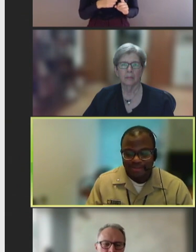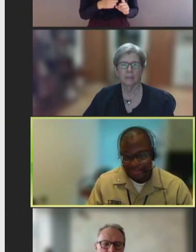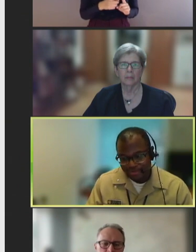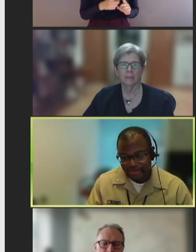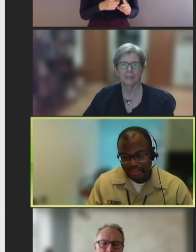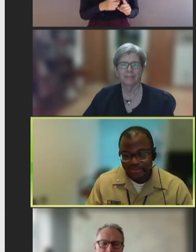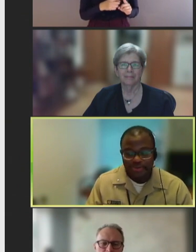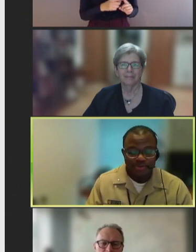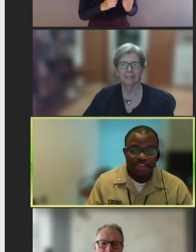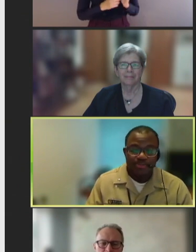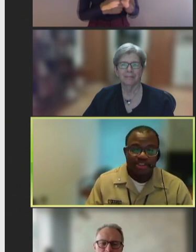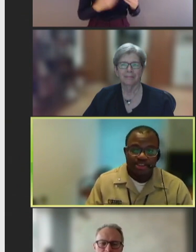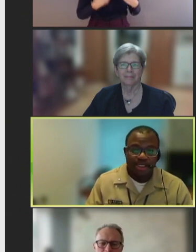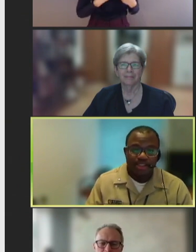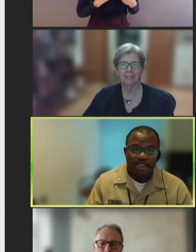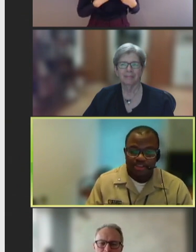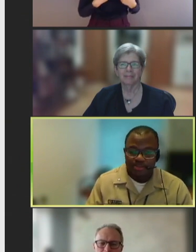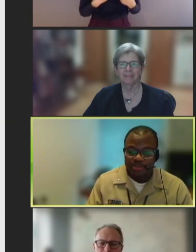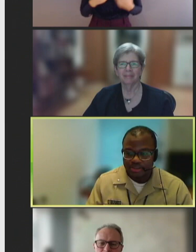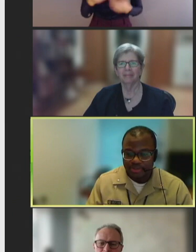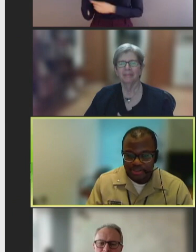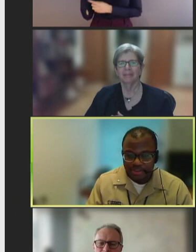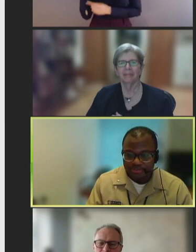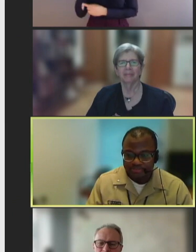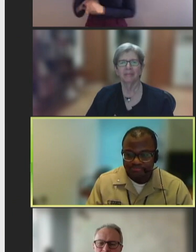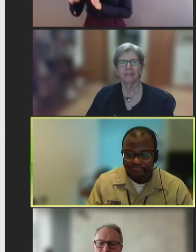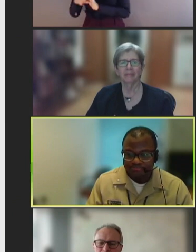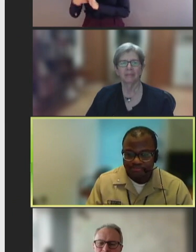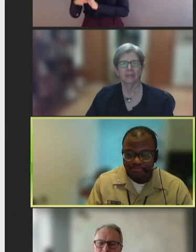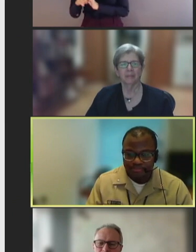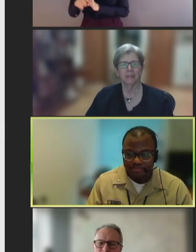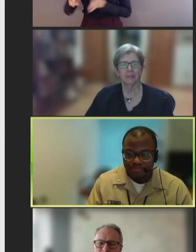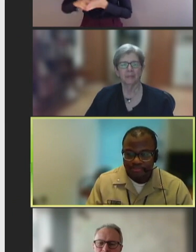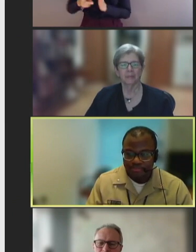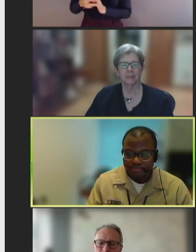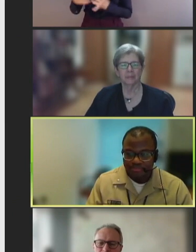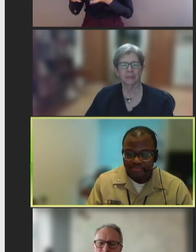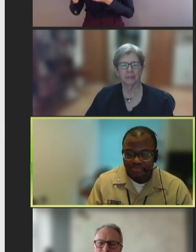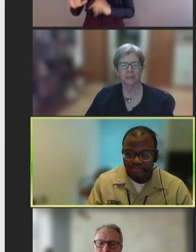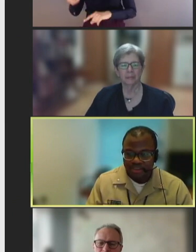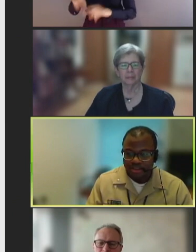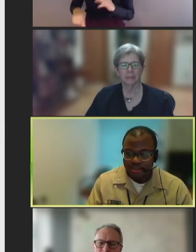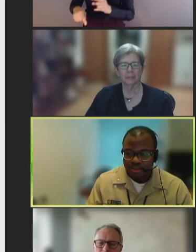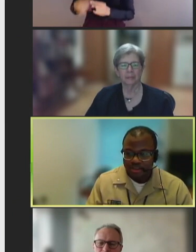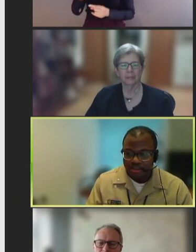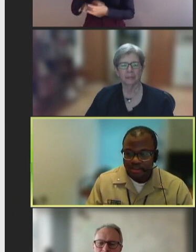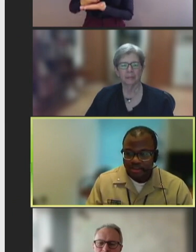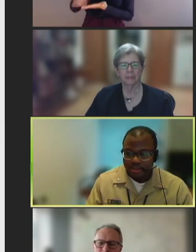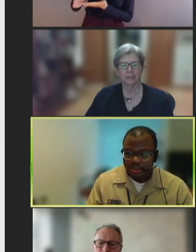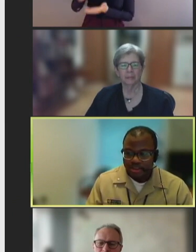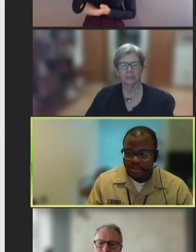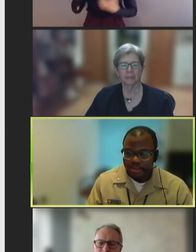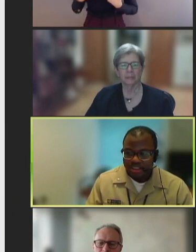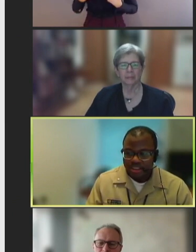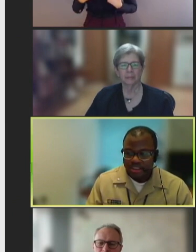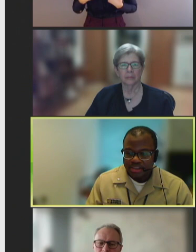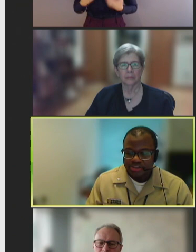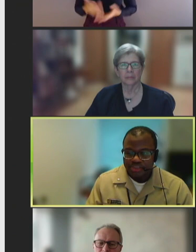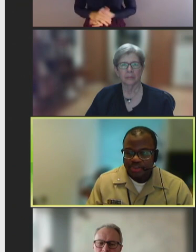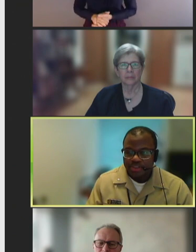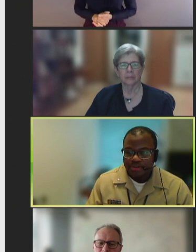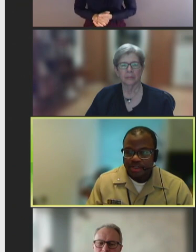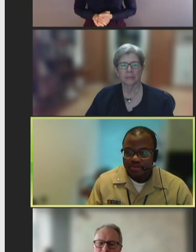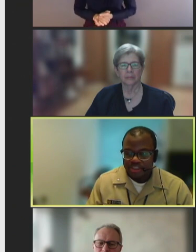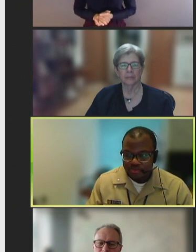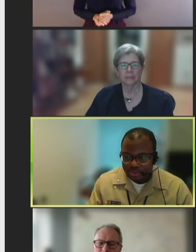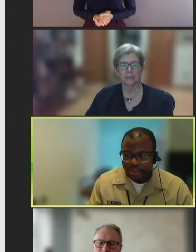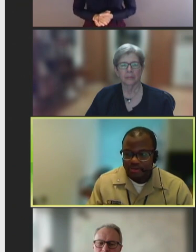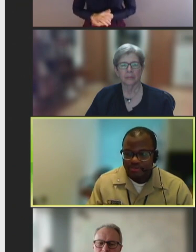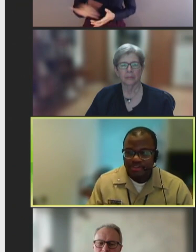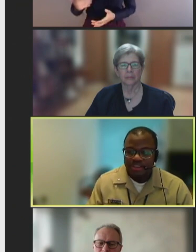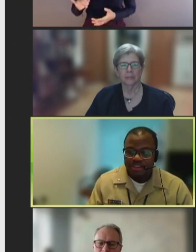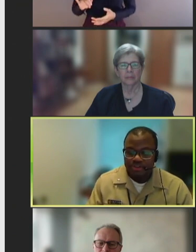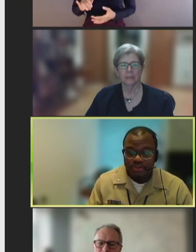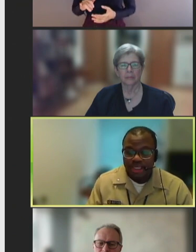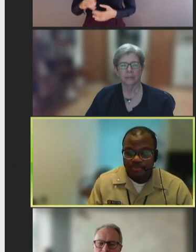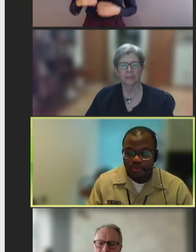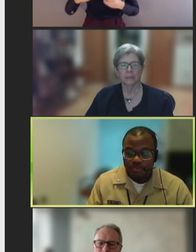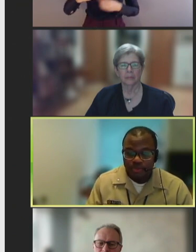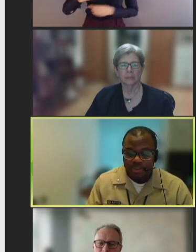ever excludes TB as a diagnostic possibility. Chest radiography is usually abnormal,